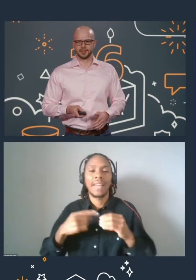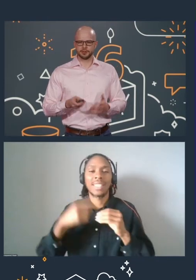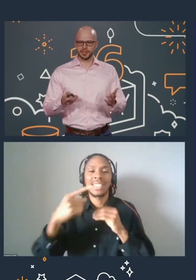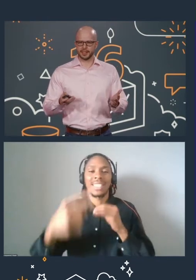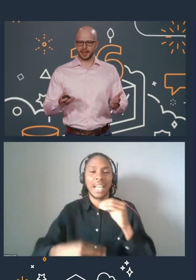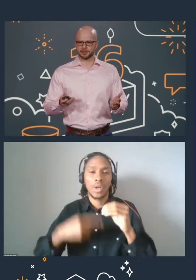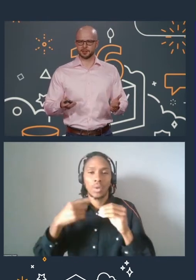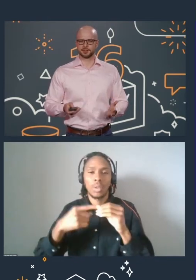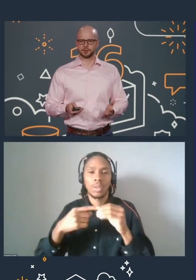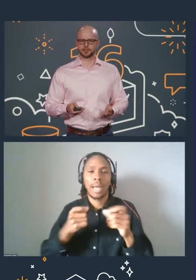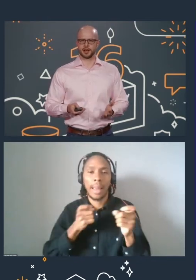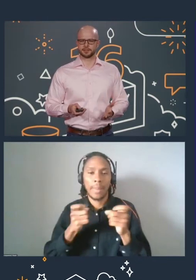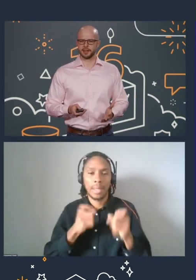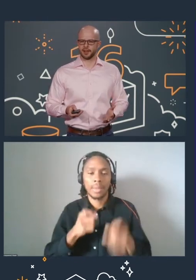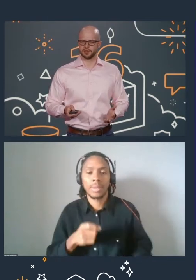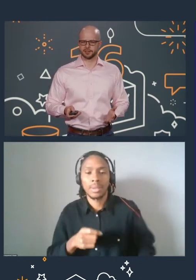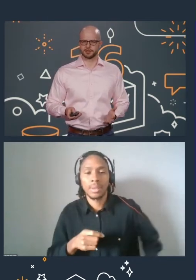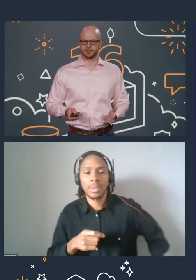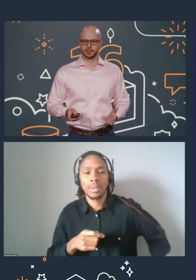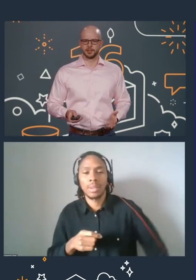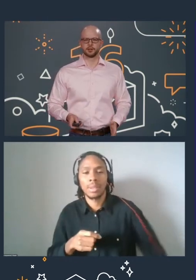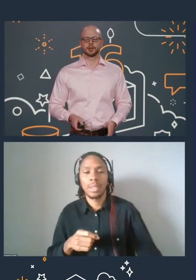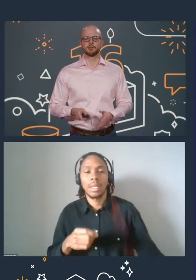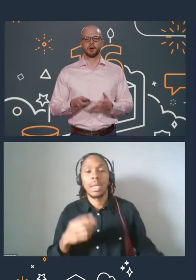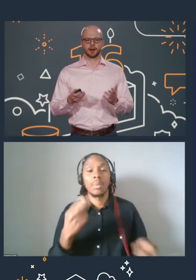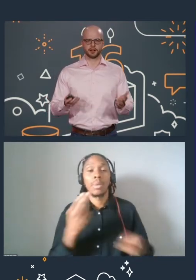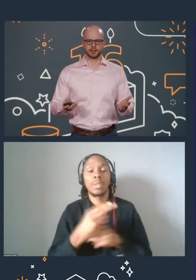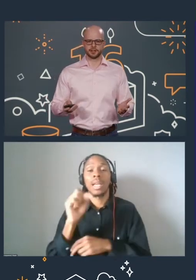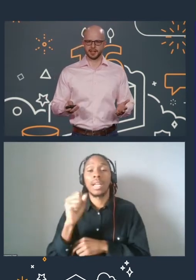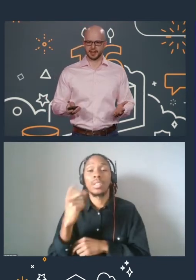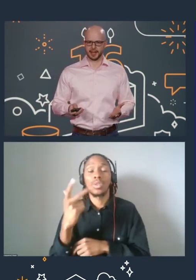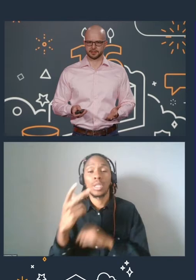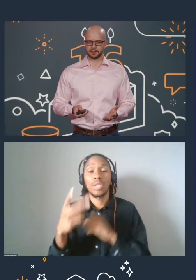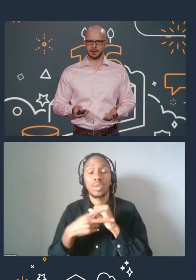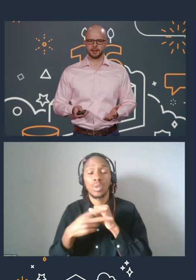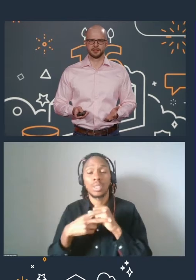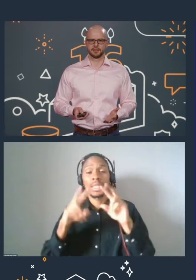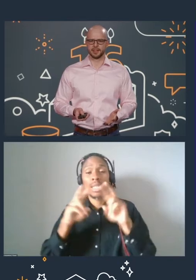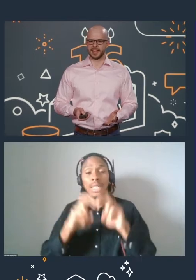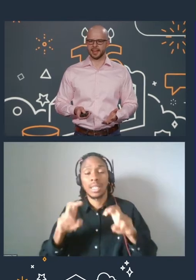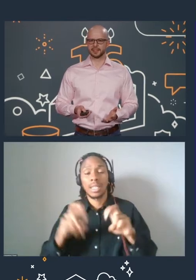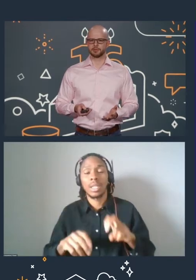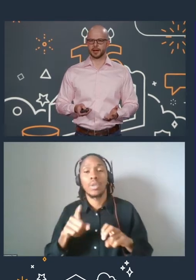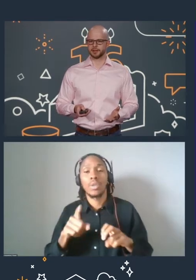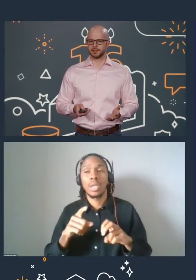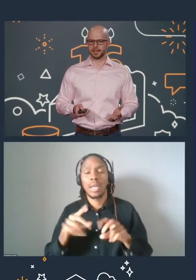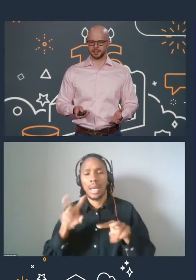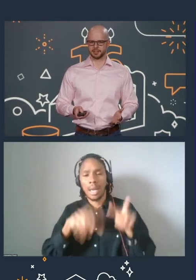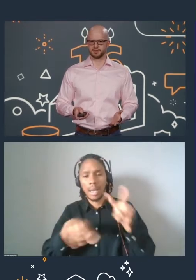By using S3 Storage Class Analysis, you can monitor your data access patterns, and get recommendations